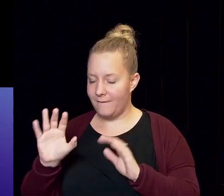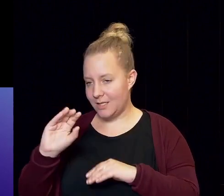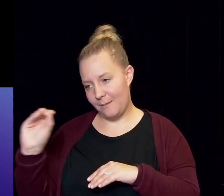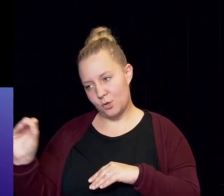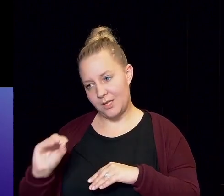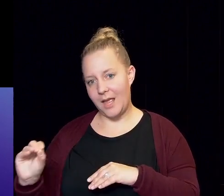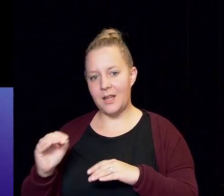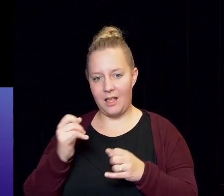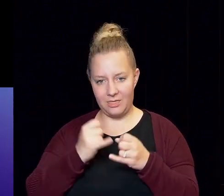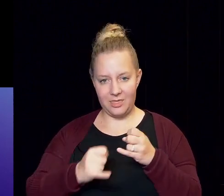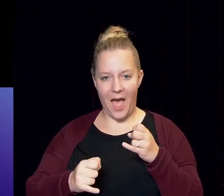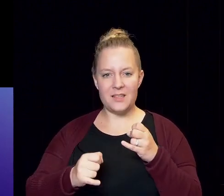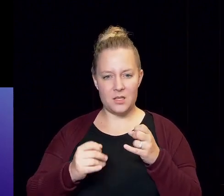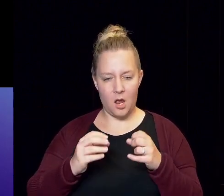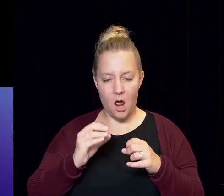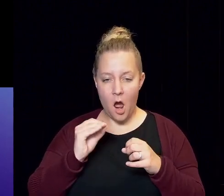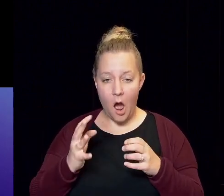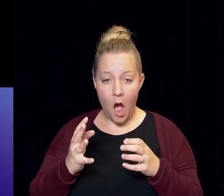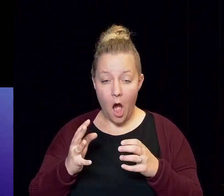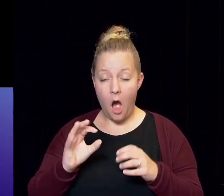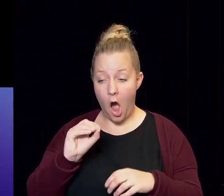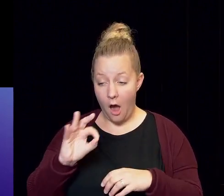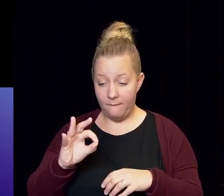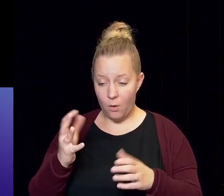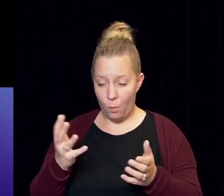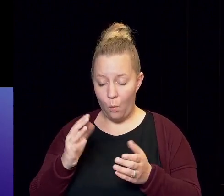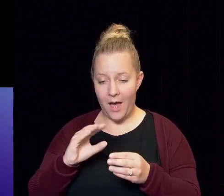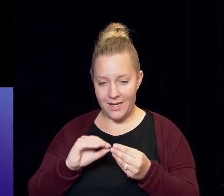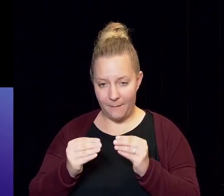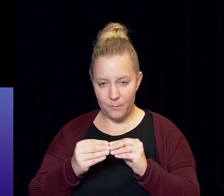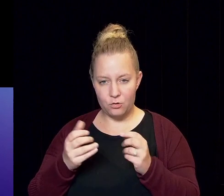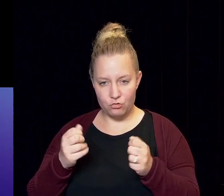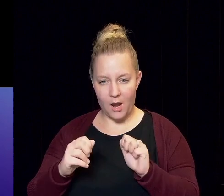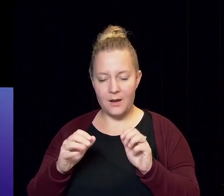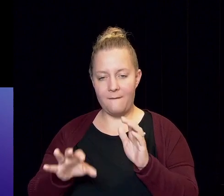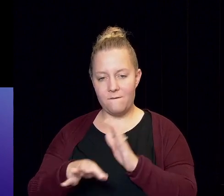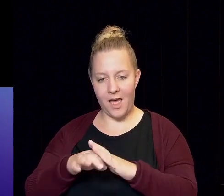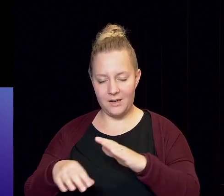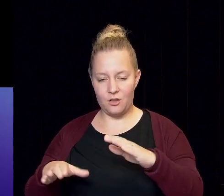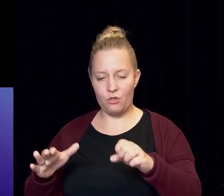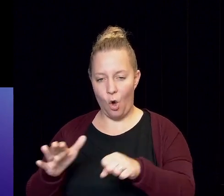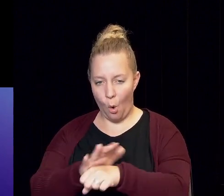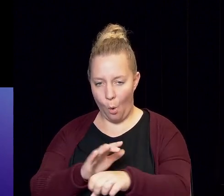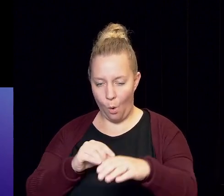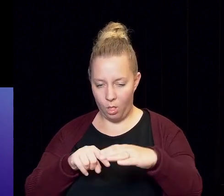last one, "of what number". So, I'm trying to find what that whole is.